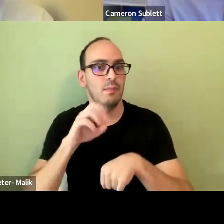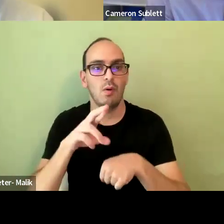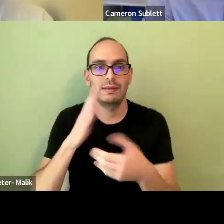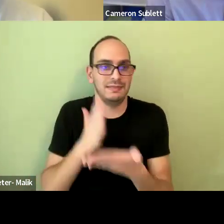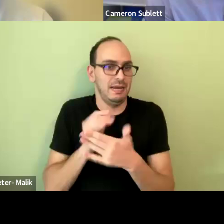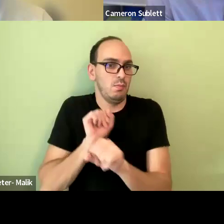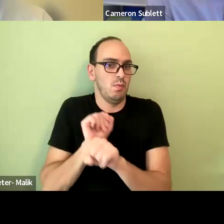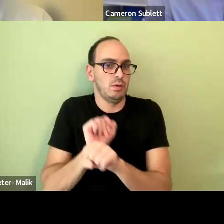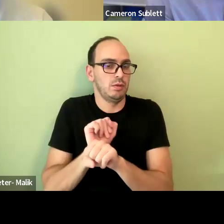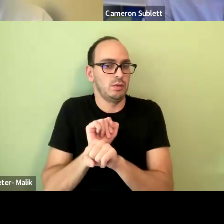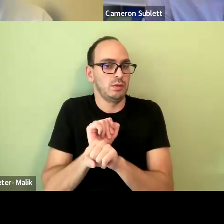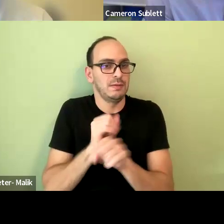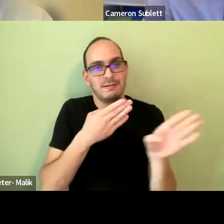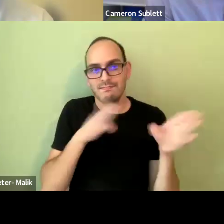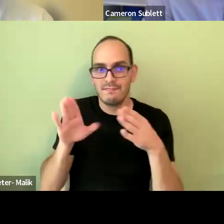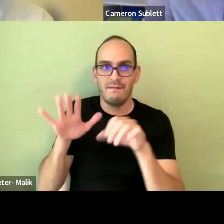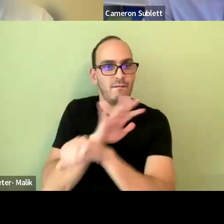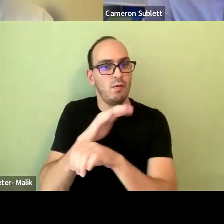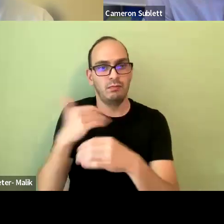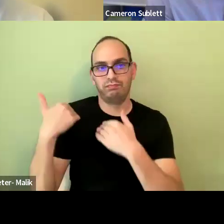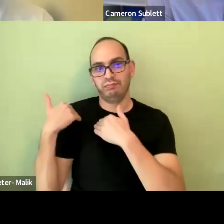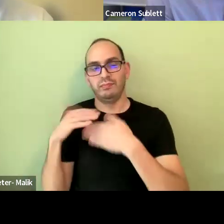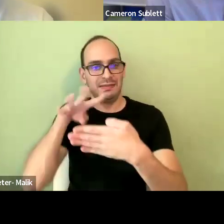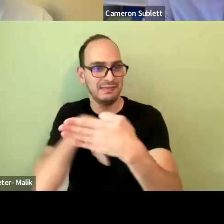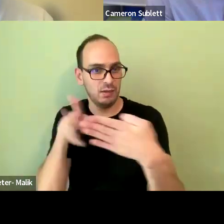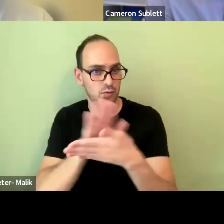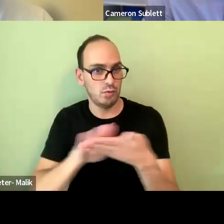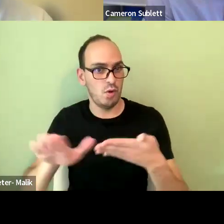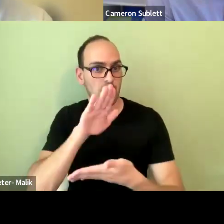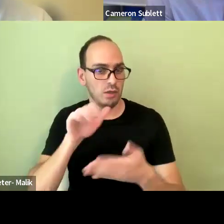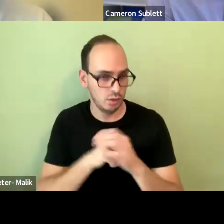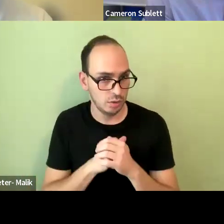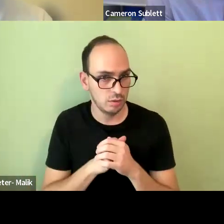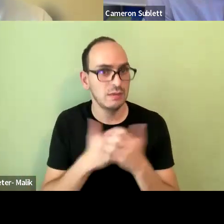So they could take a full load. And so now they have more time